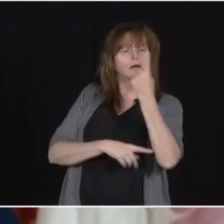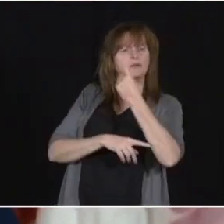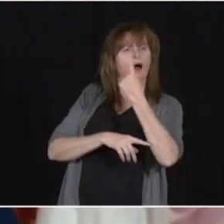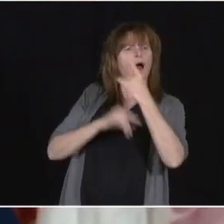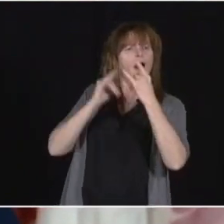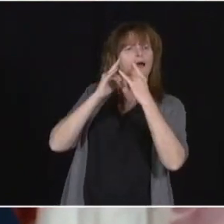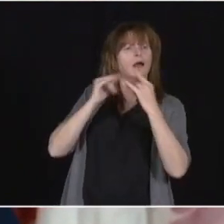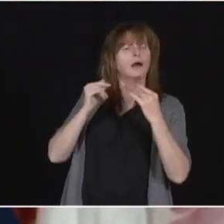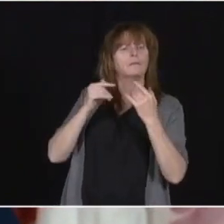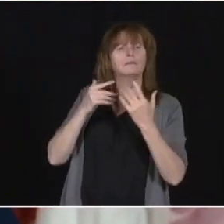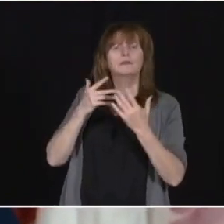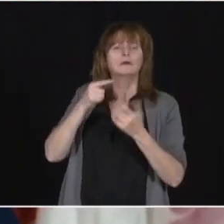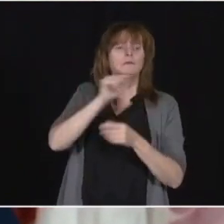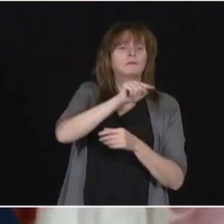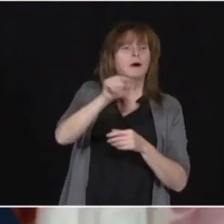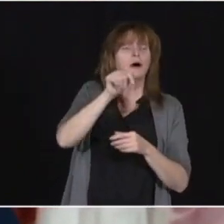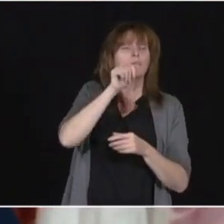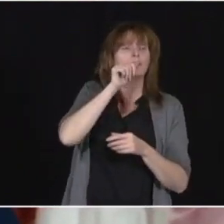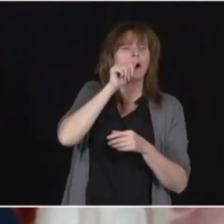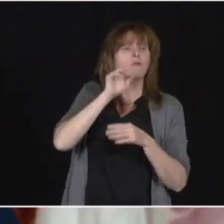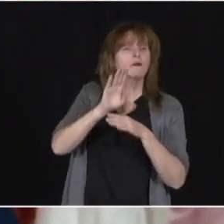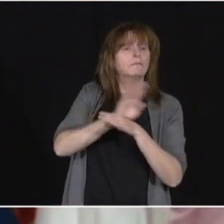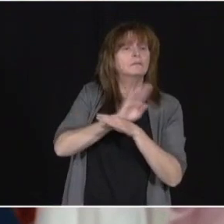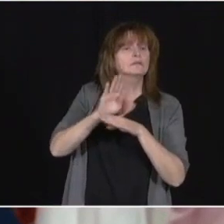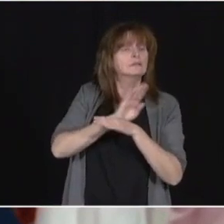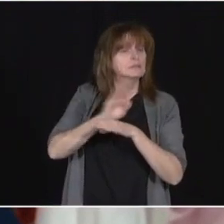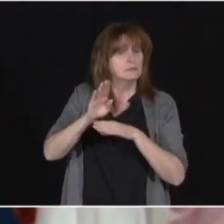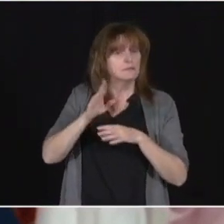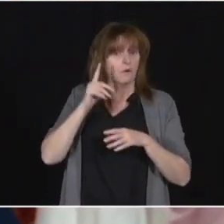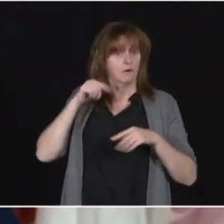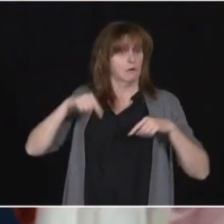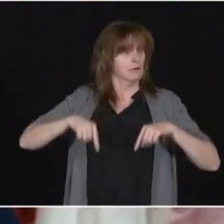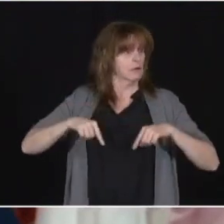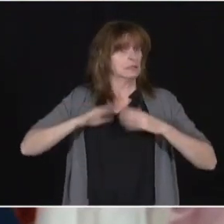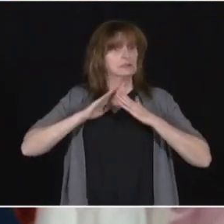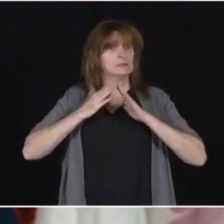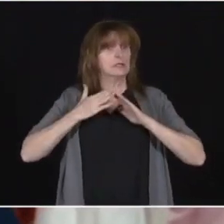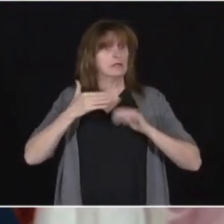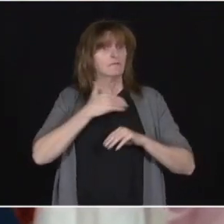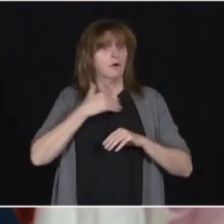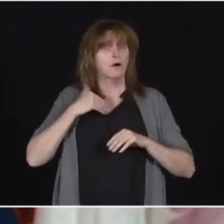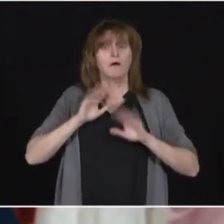its summer camp. Will they be able to go ahead or is it a